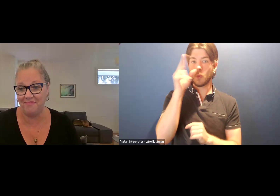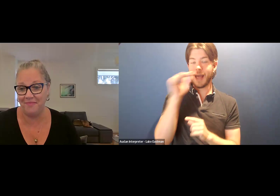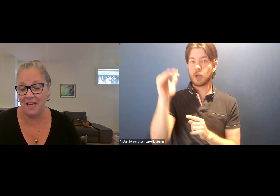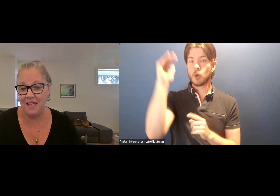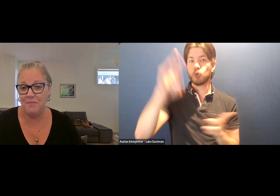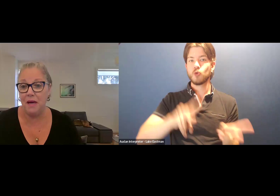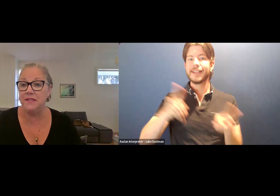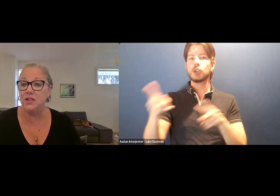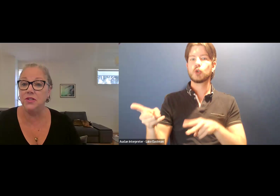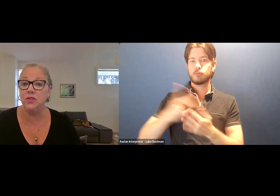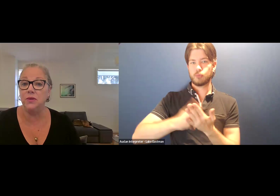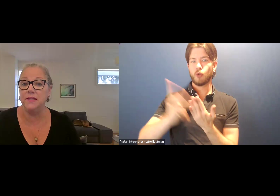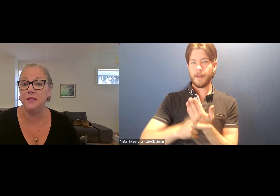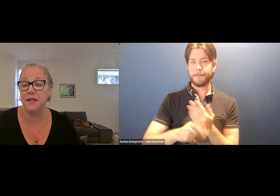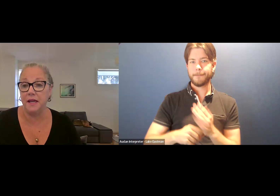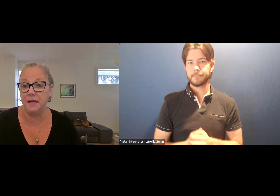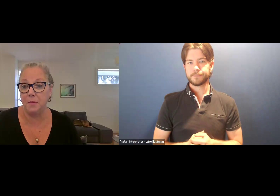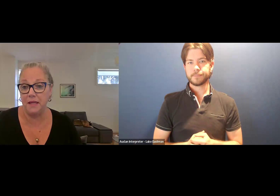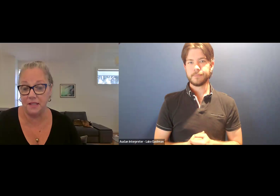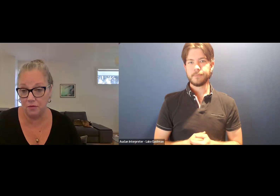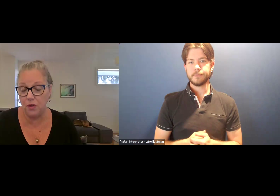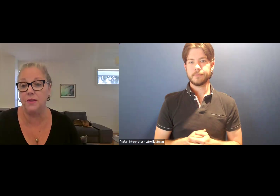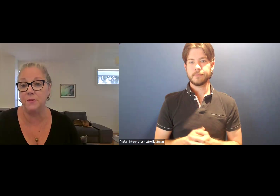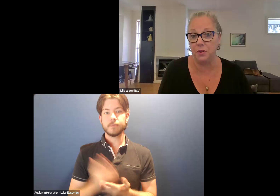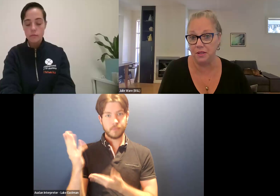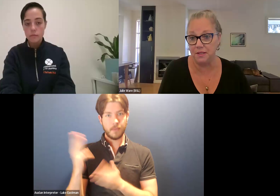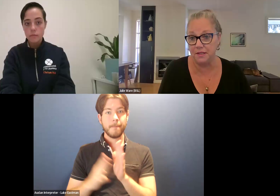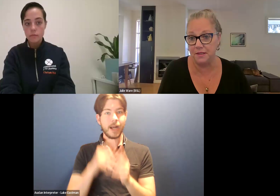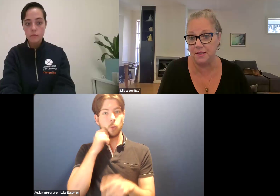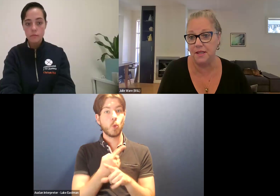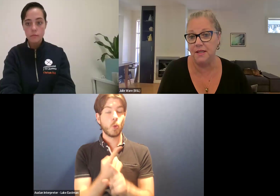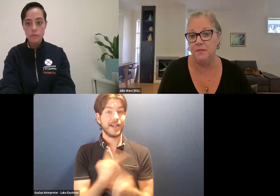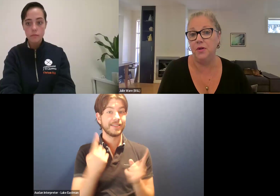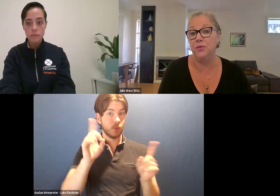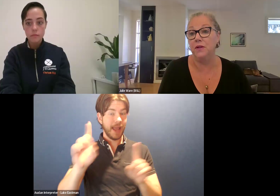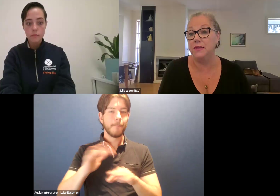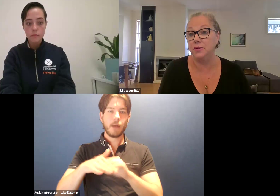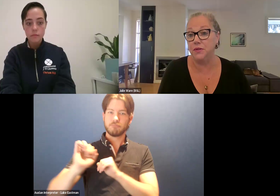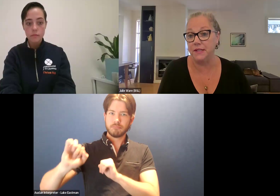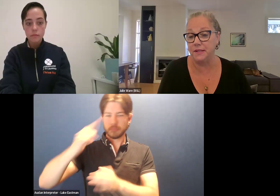Program. Maddie's going to talk to us today about some of her